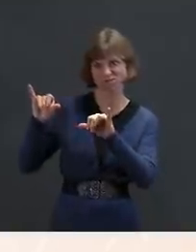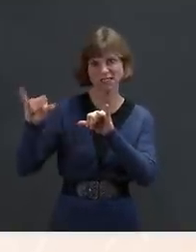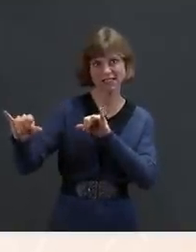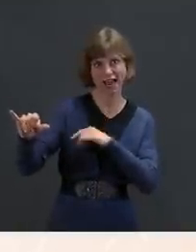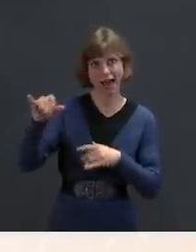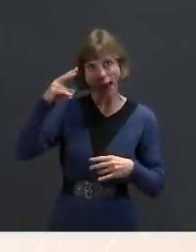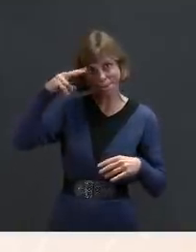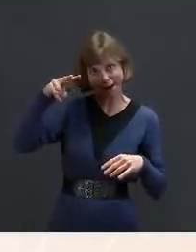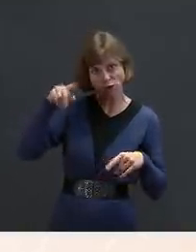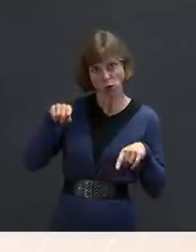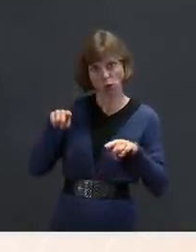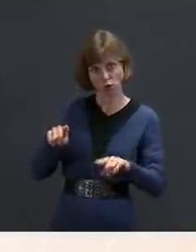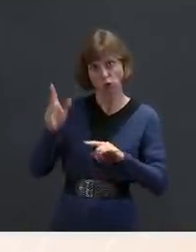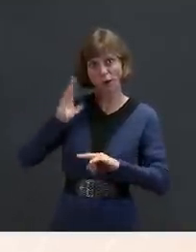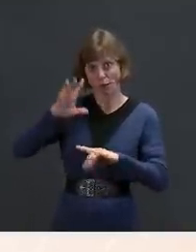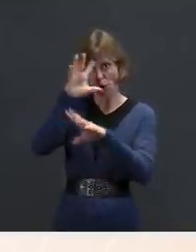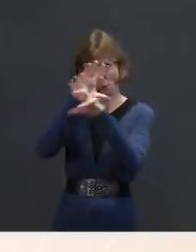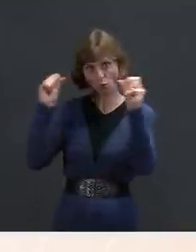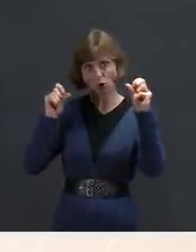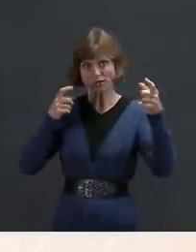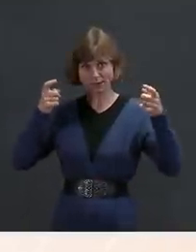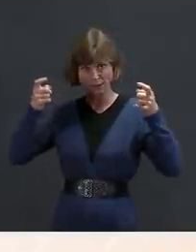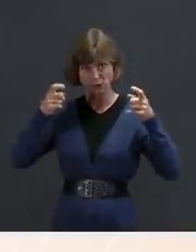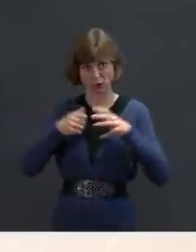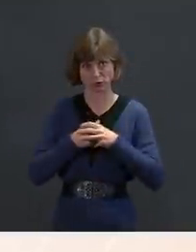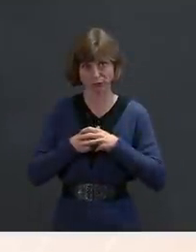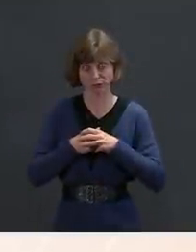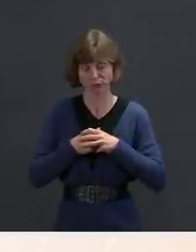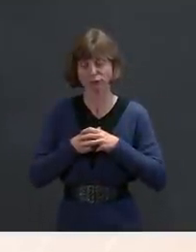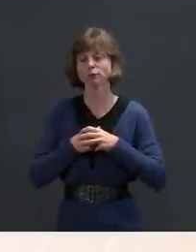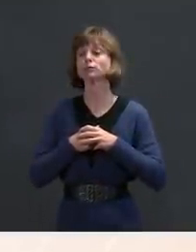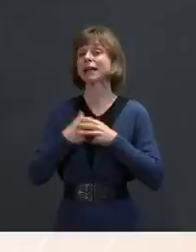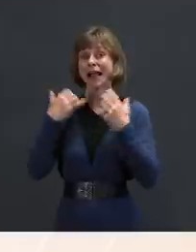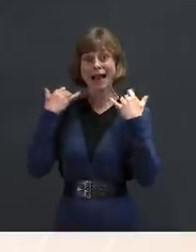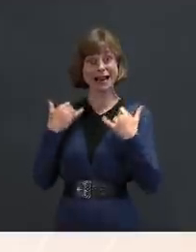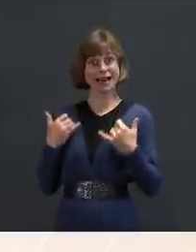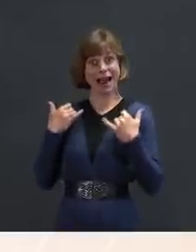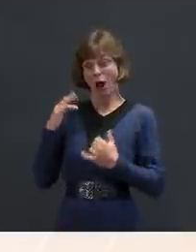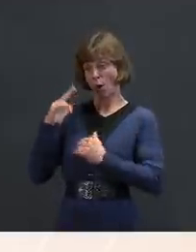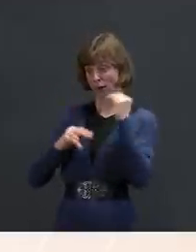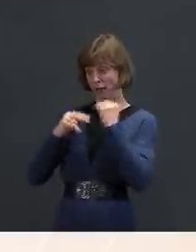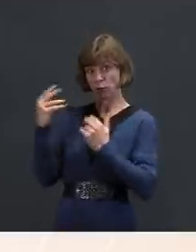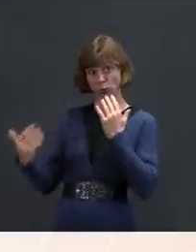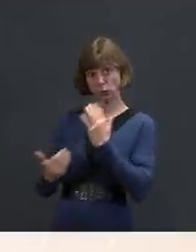during the prior administration. That rebuilding -- that innovative solution